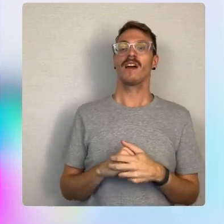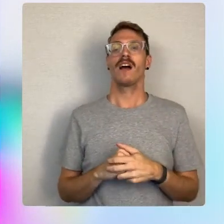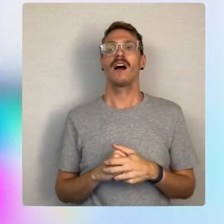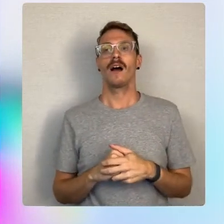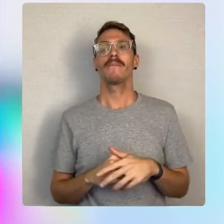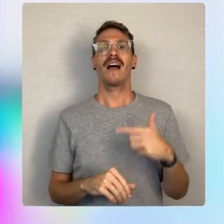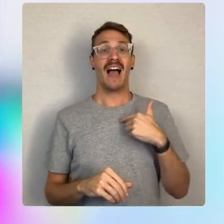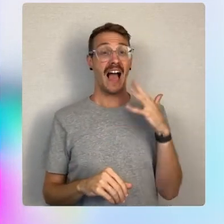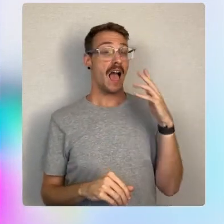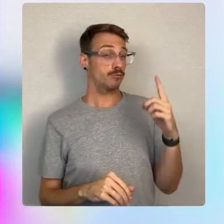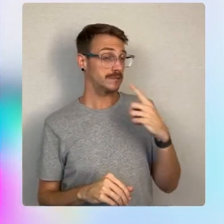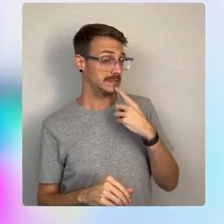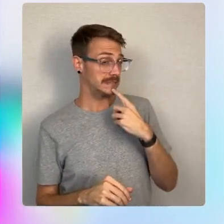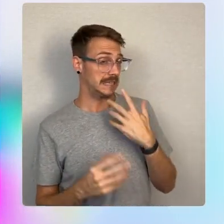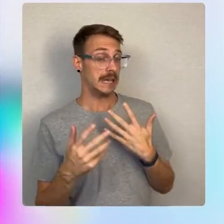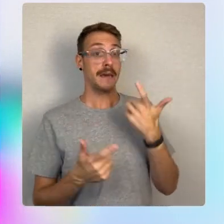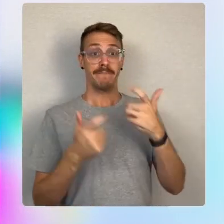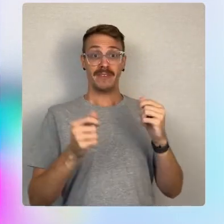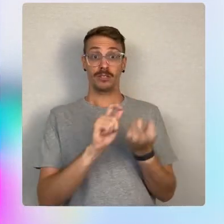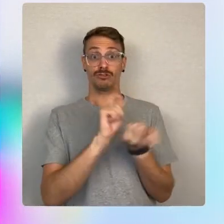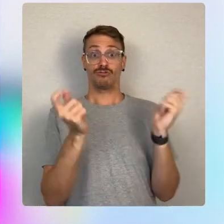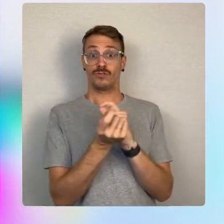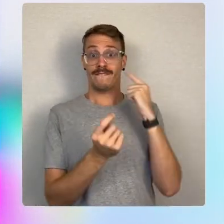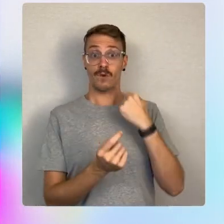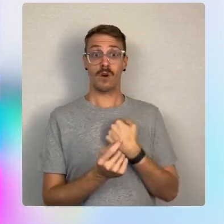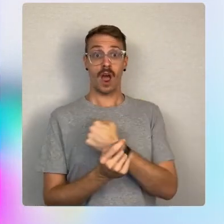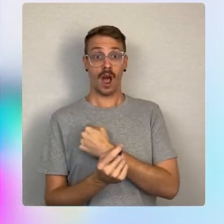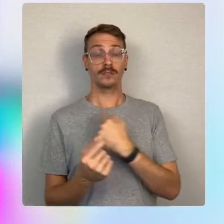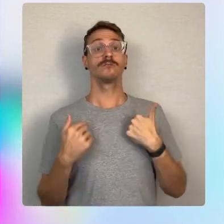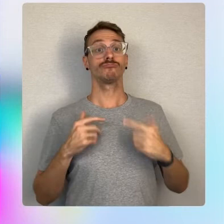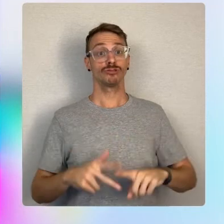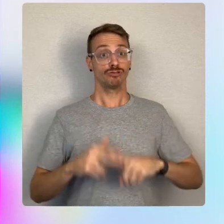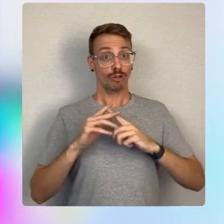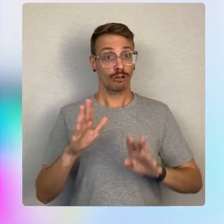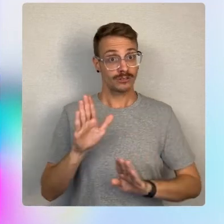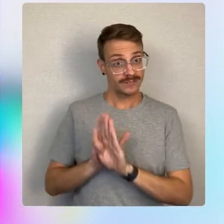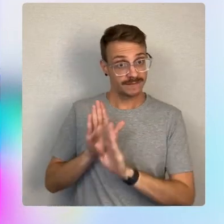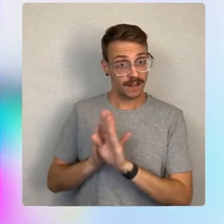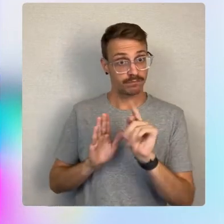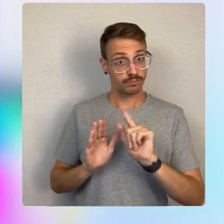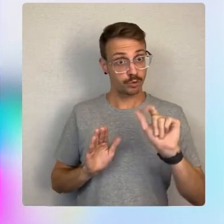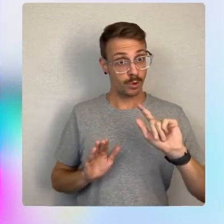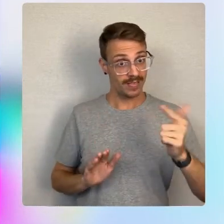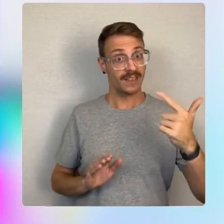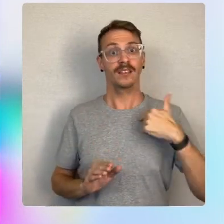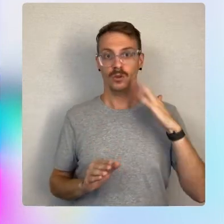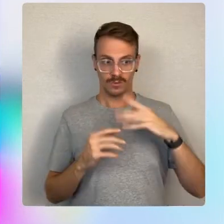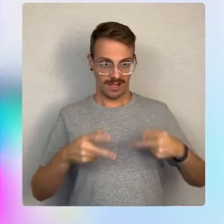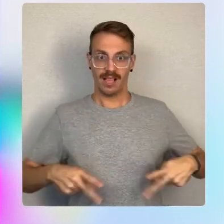I would say the biggest change for us is when we started to develop tooling that would allow us to kind of simulate